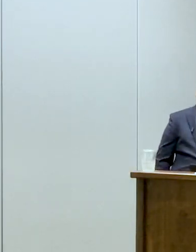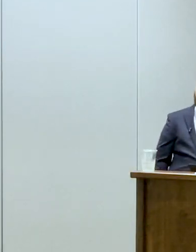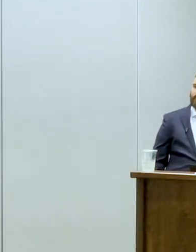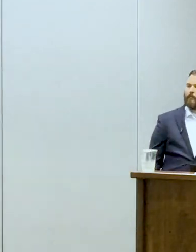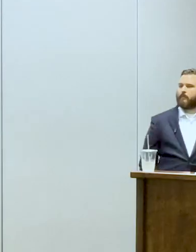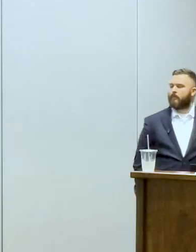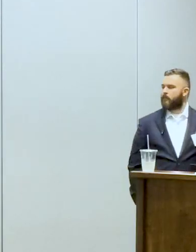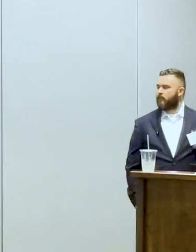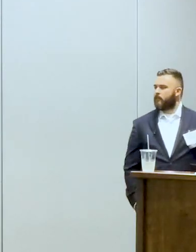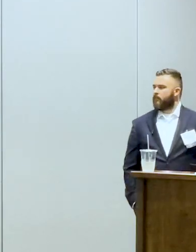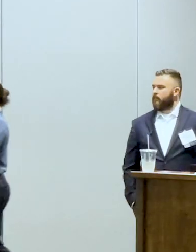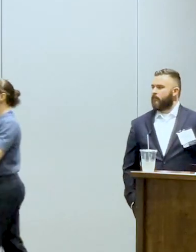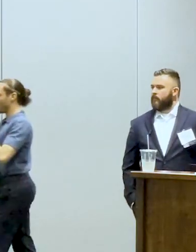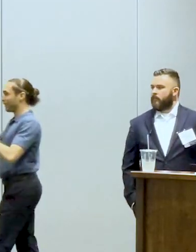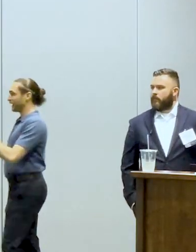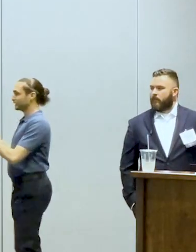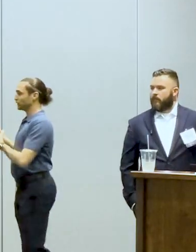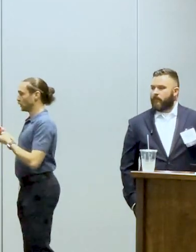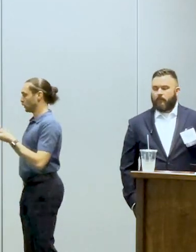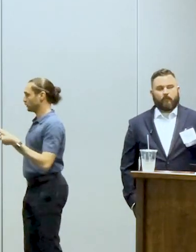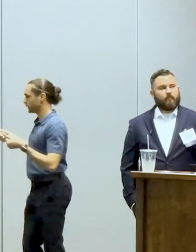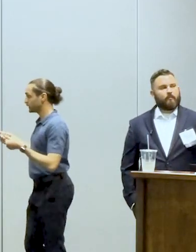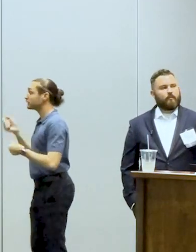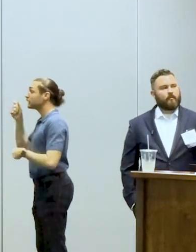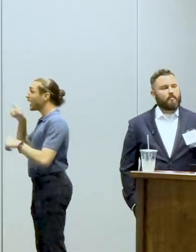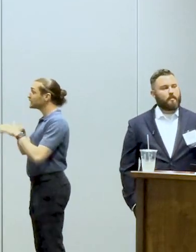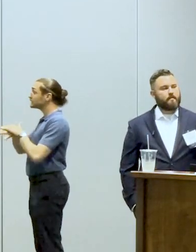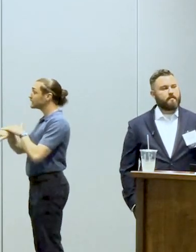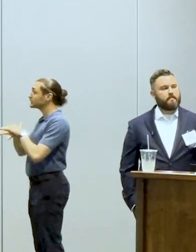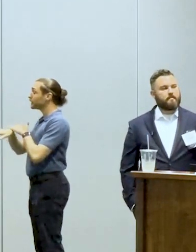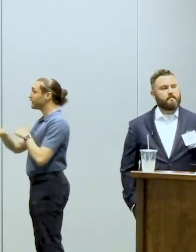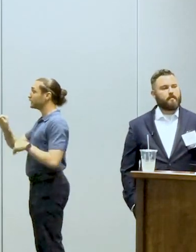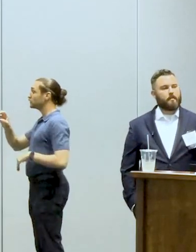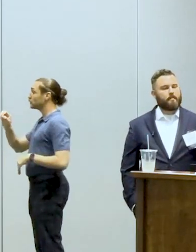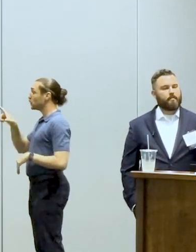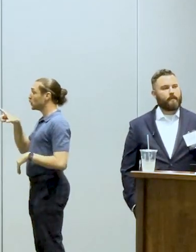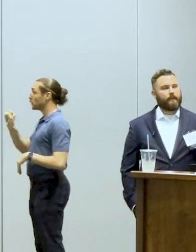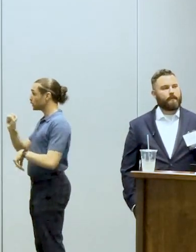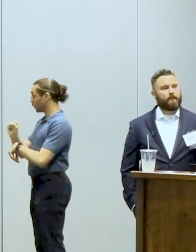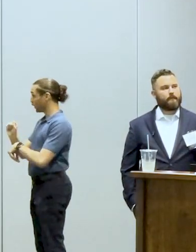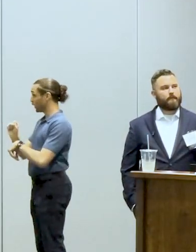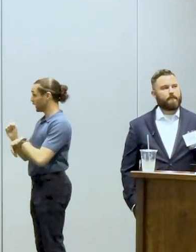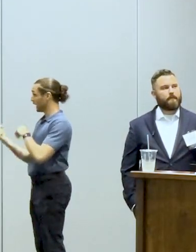tools work in isolation, meaning so screen readers, captioning